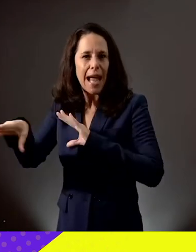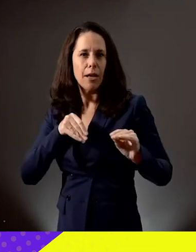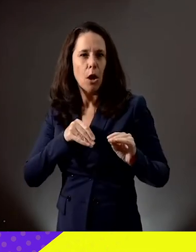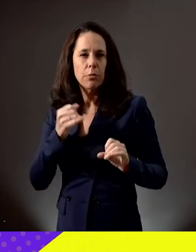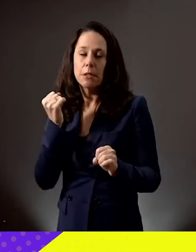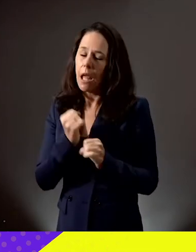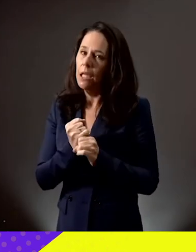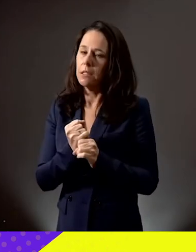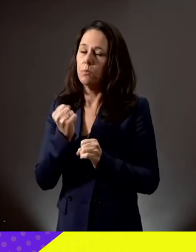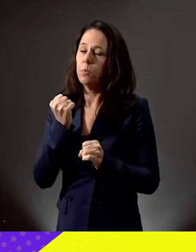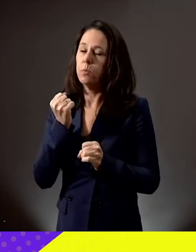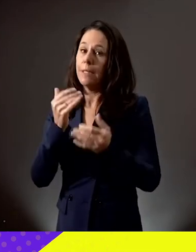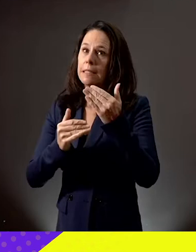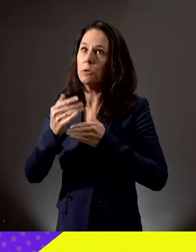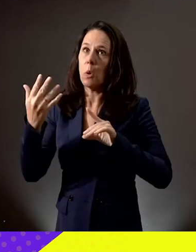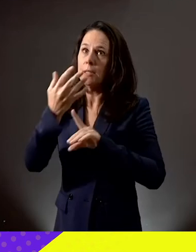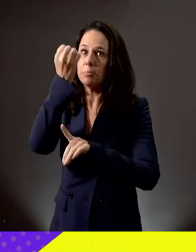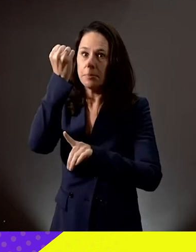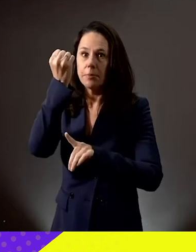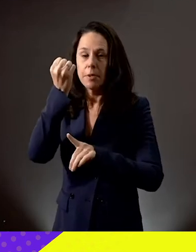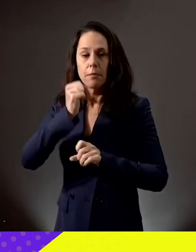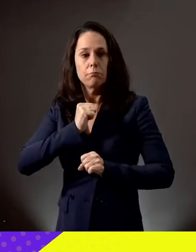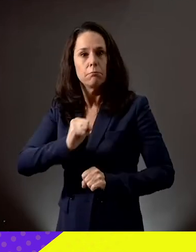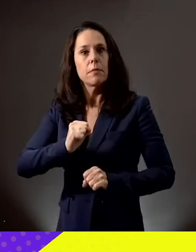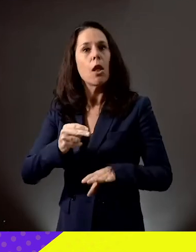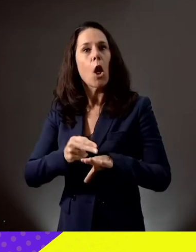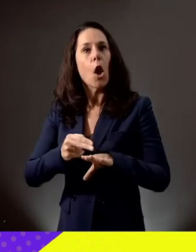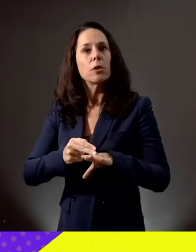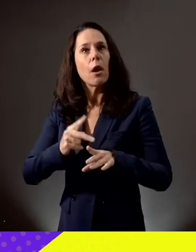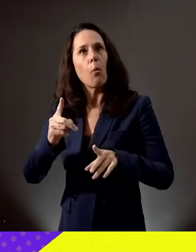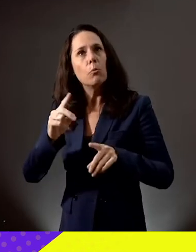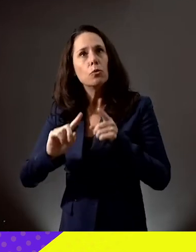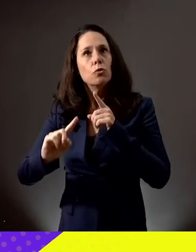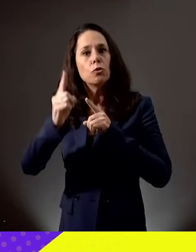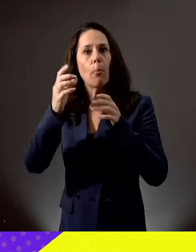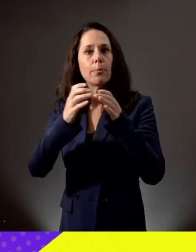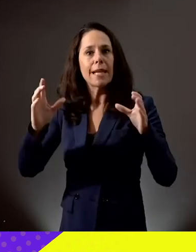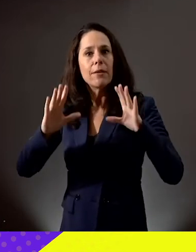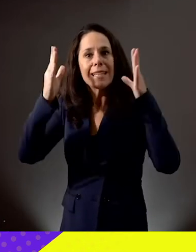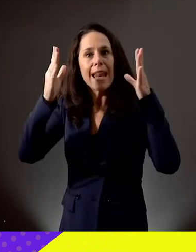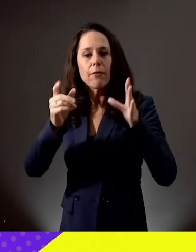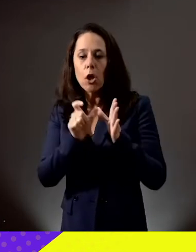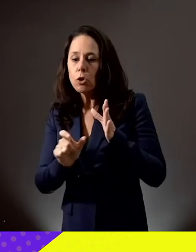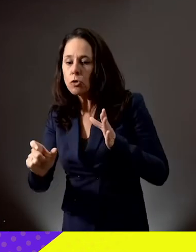that is necessary to realise more diversity within corporate boards and management.